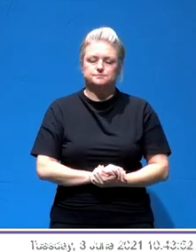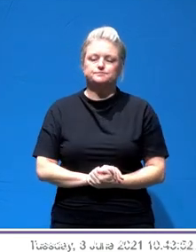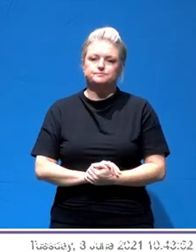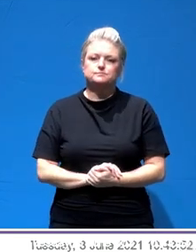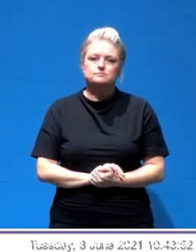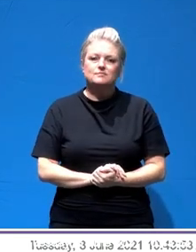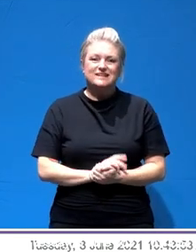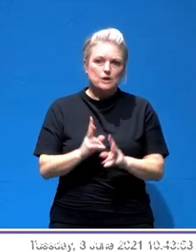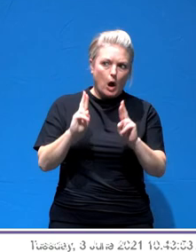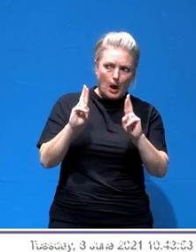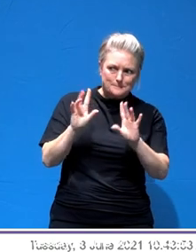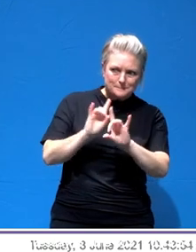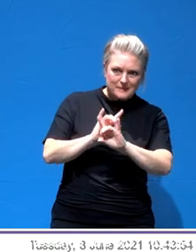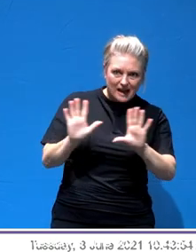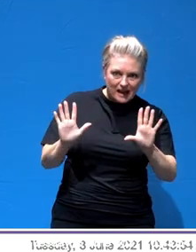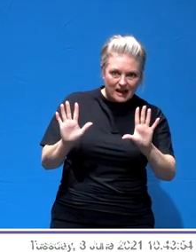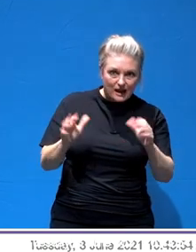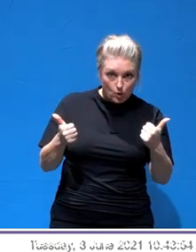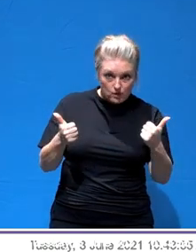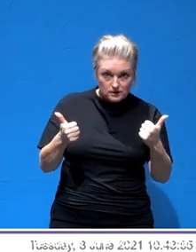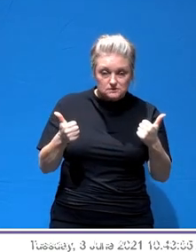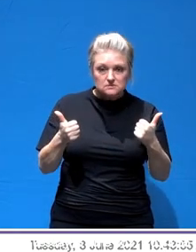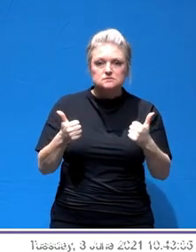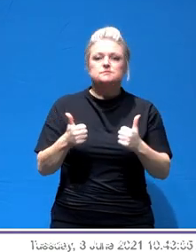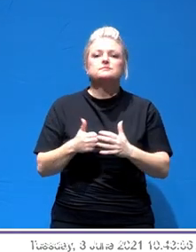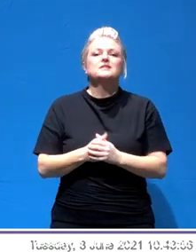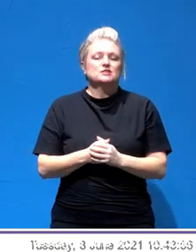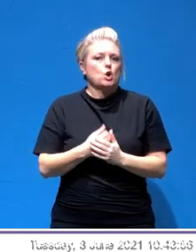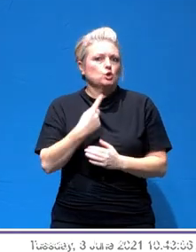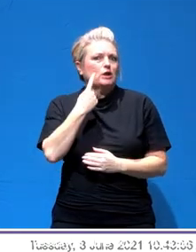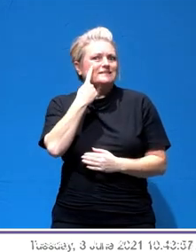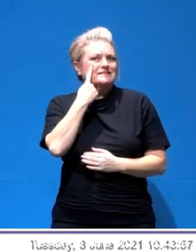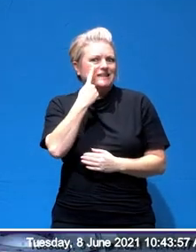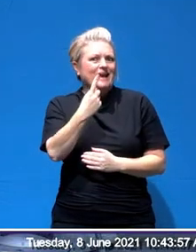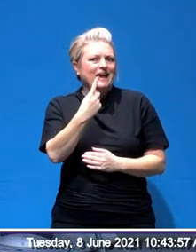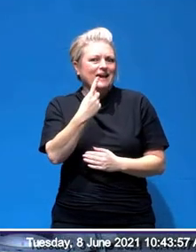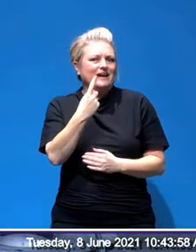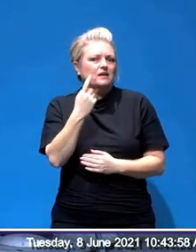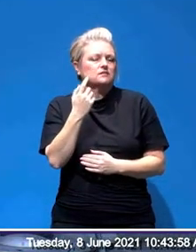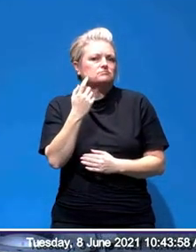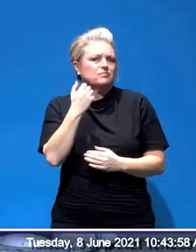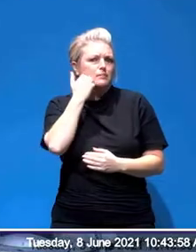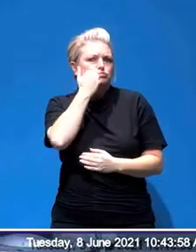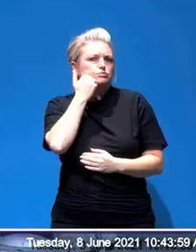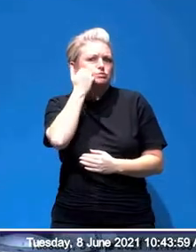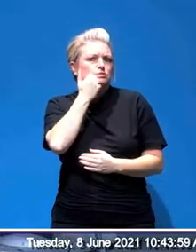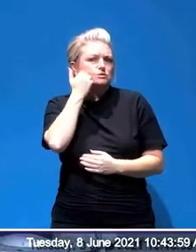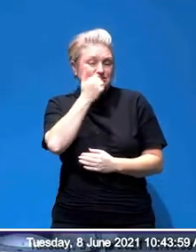I hope that assists the Commissioners to see the nature and extent of the bruising. So you were shocked when you saw this bruising?